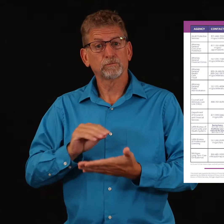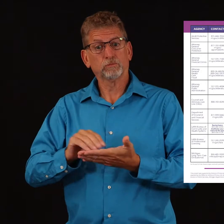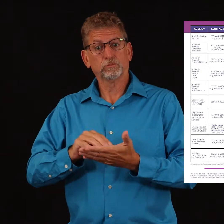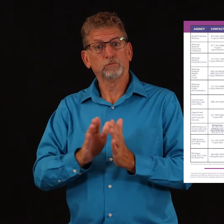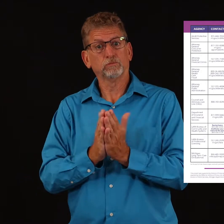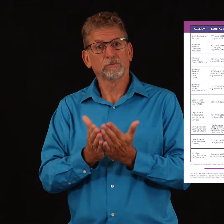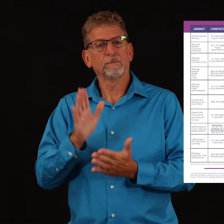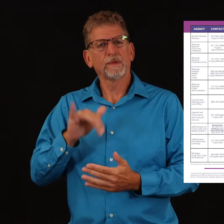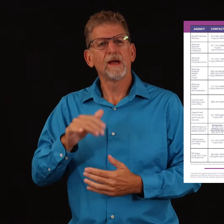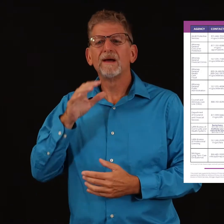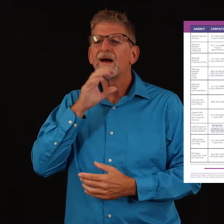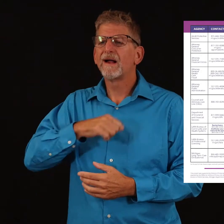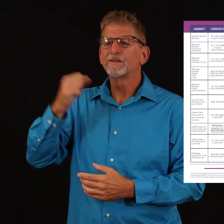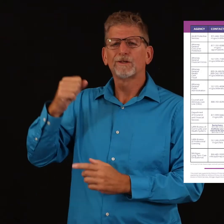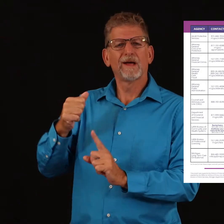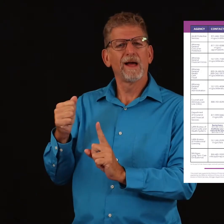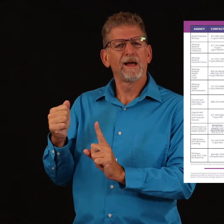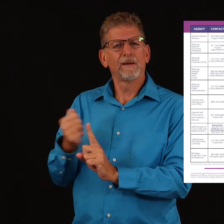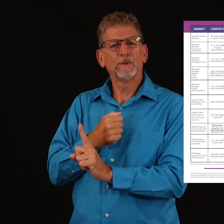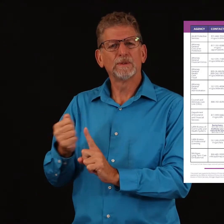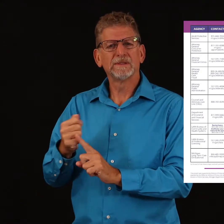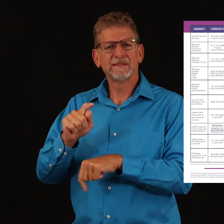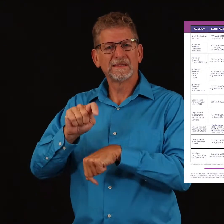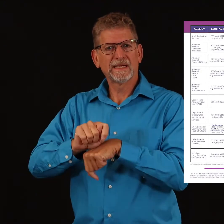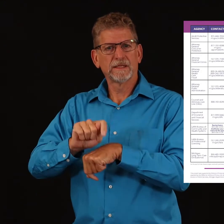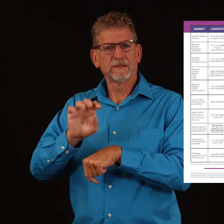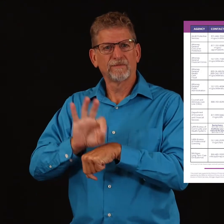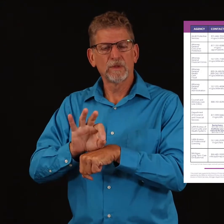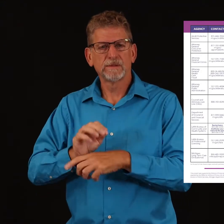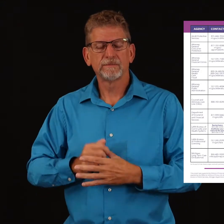Elder Abuse Task Force